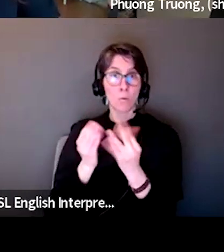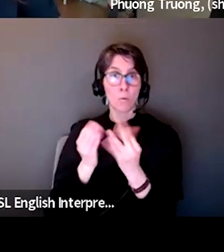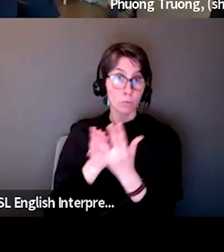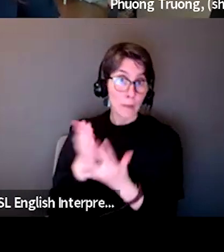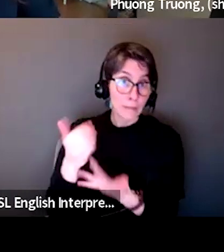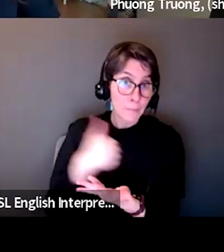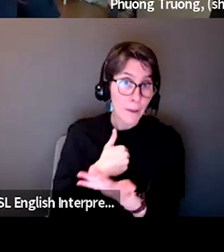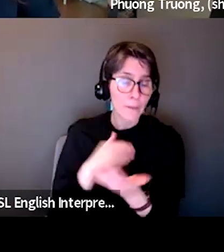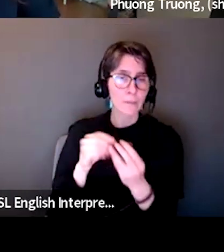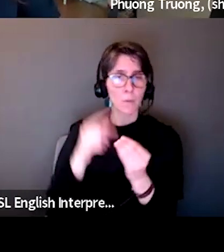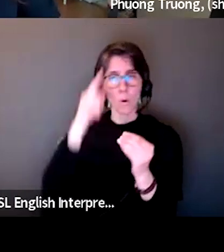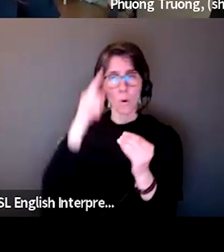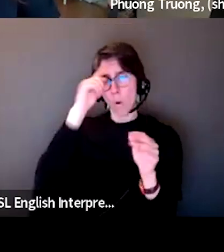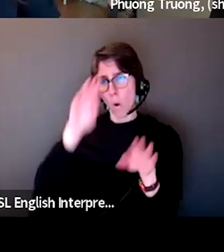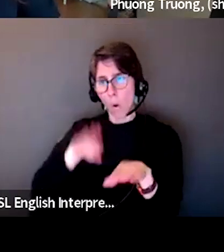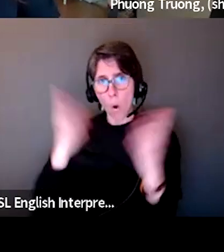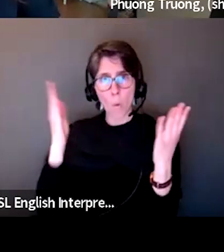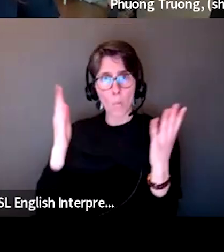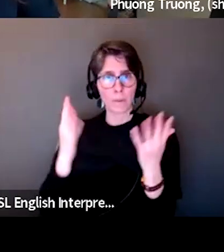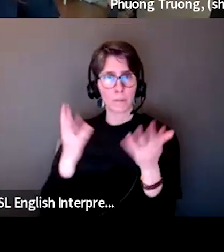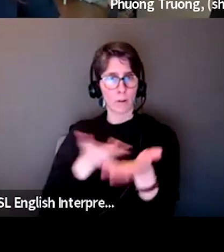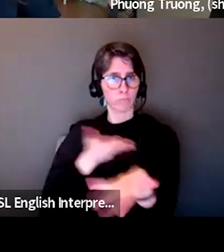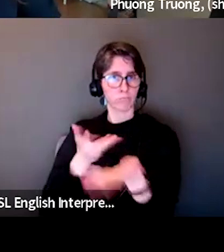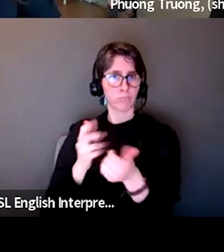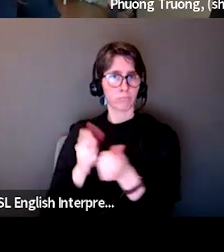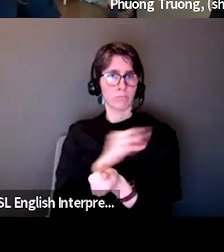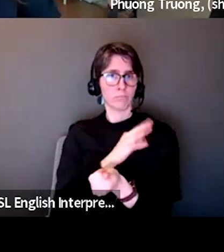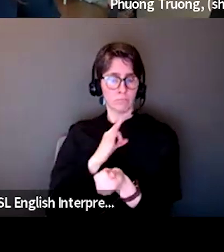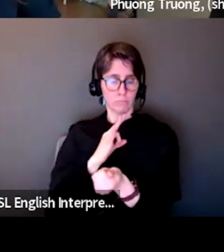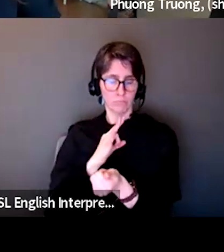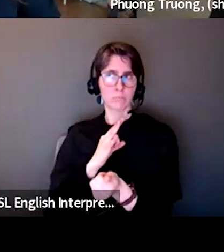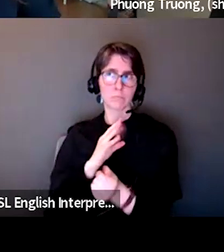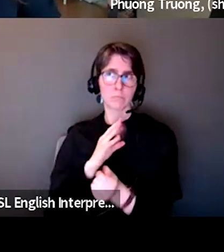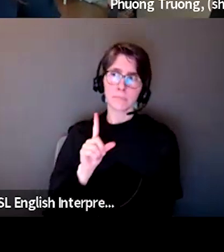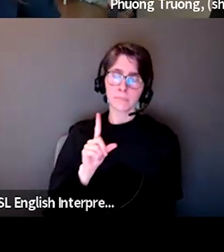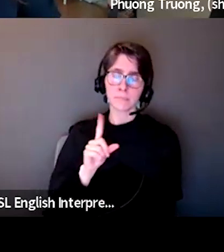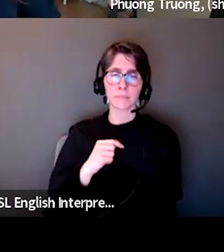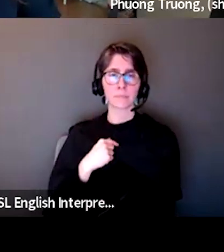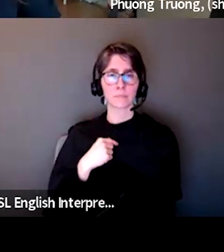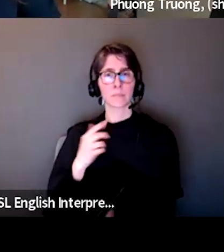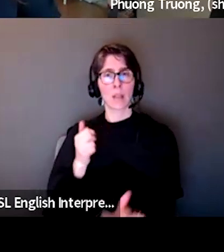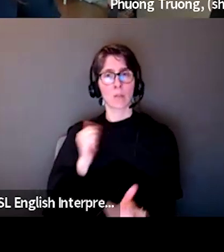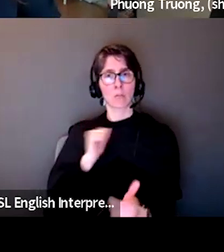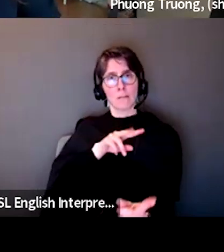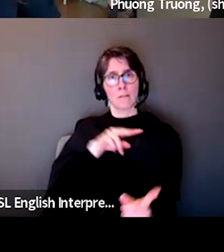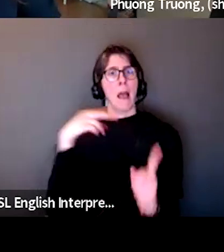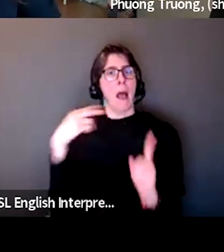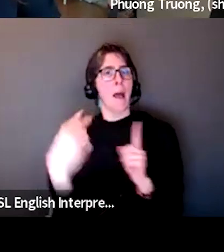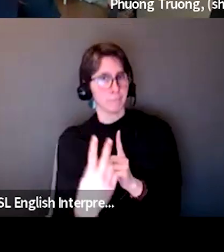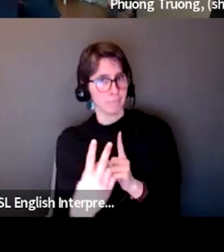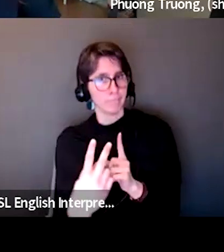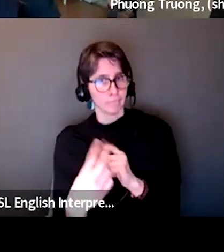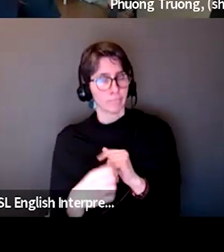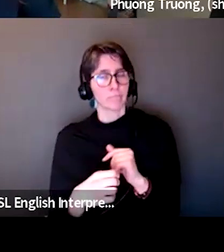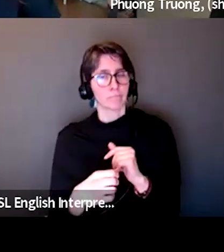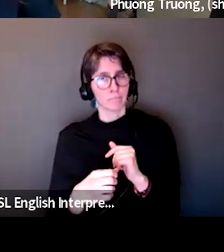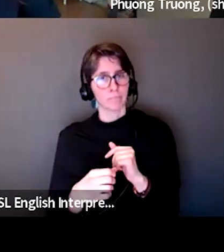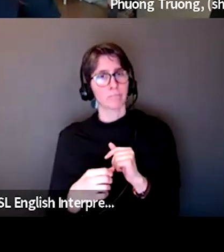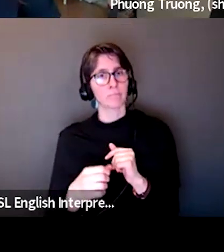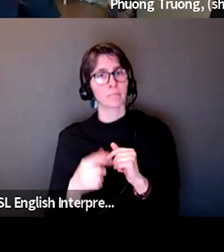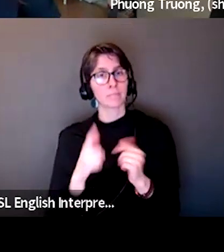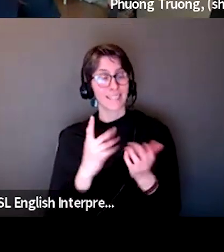staff. I'm wondering, in terms of looking at the other side, so how might salary data empower